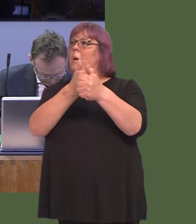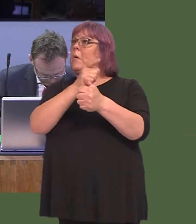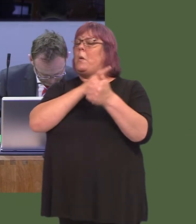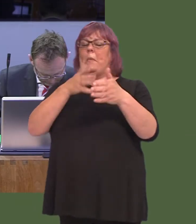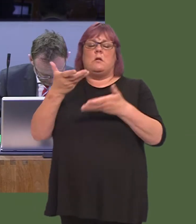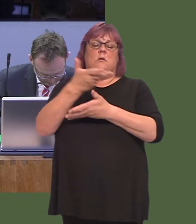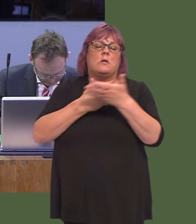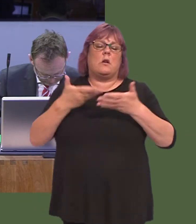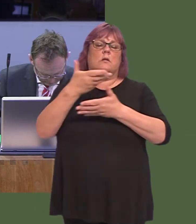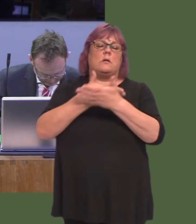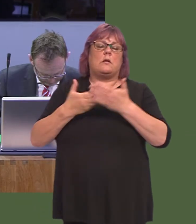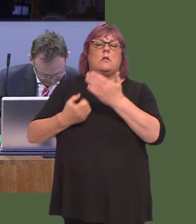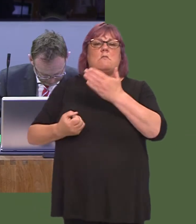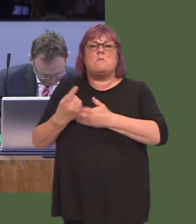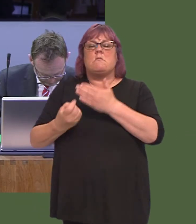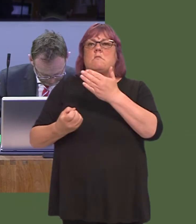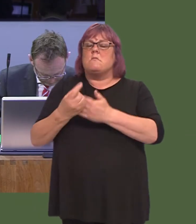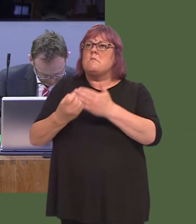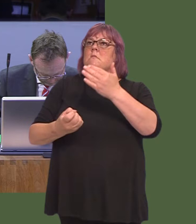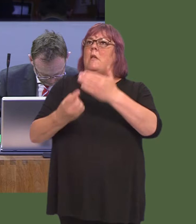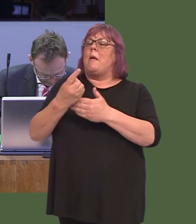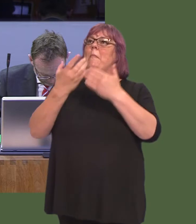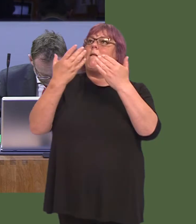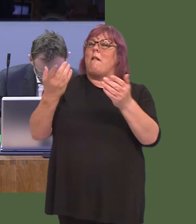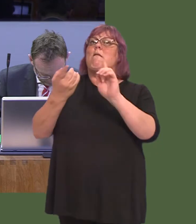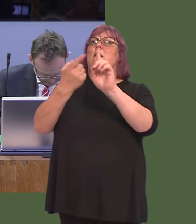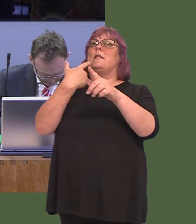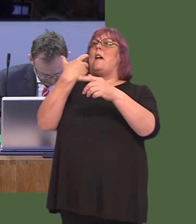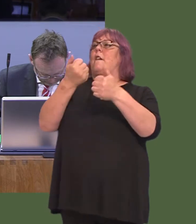we have raised it here so many times that we've finally managed to get an answer.